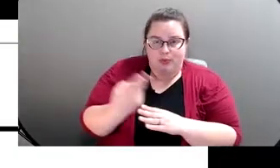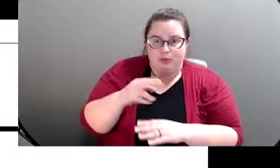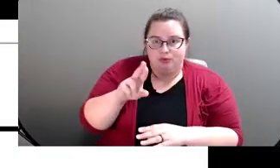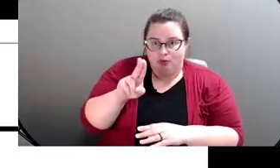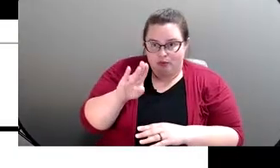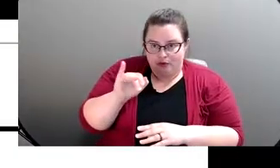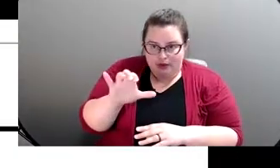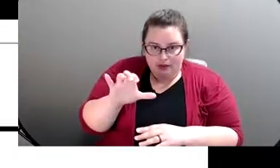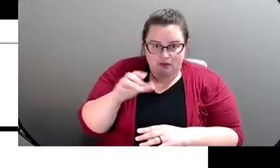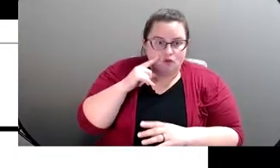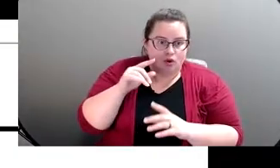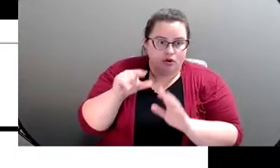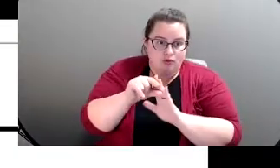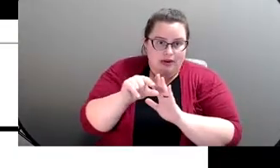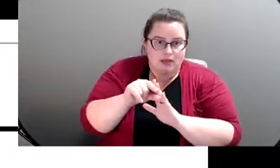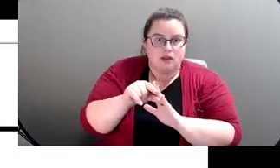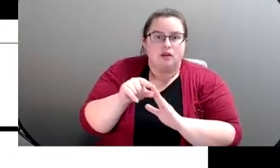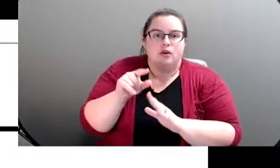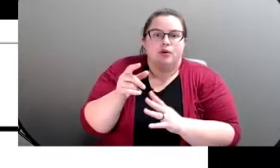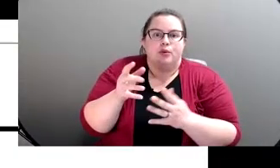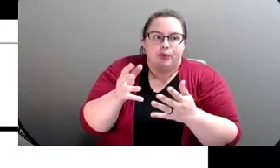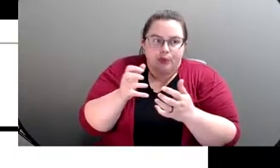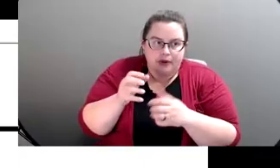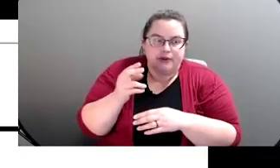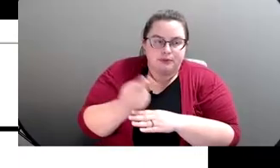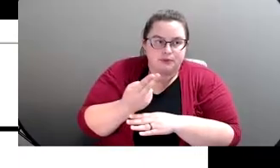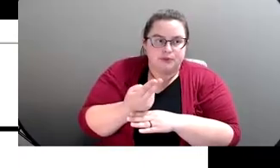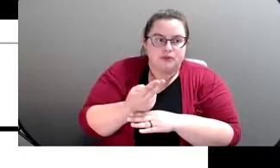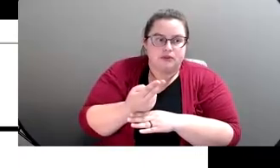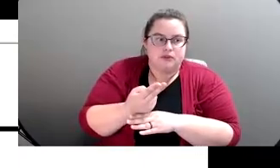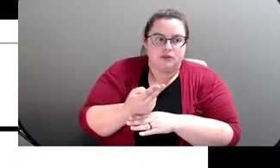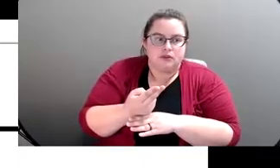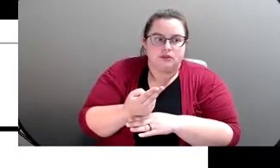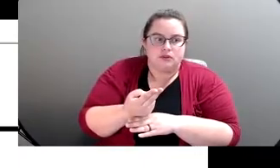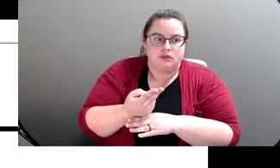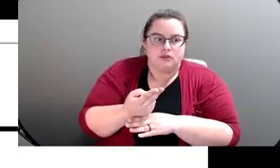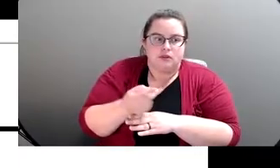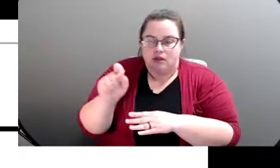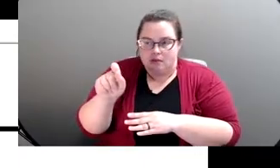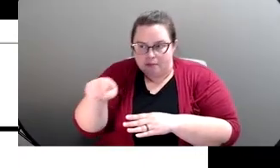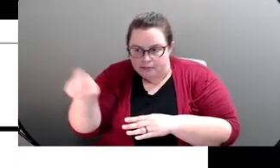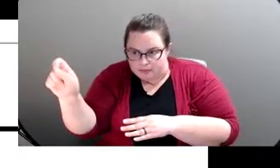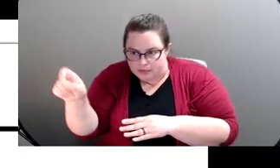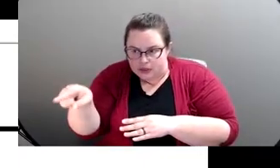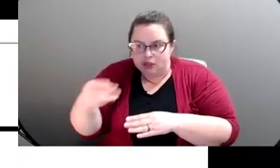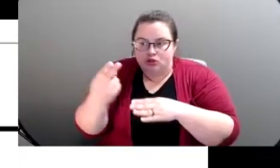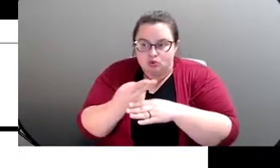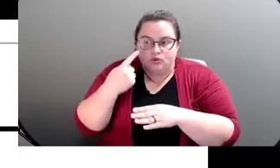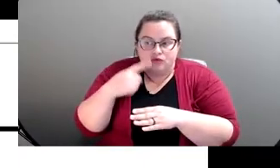for grading, you want to use, you want to check the box that says use this rubric for assignment grading.